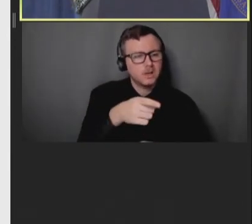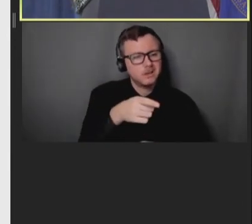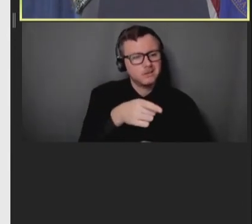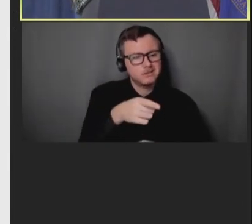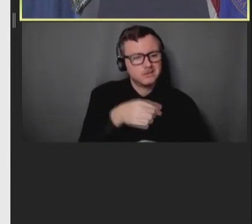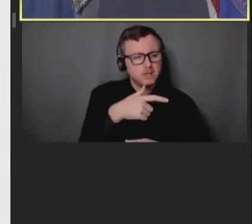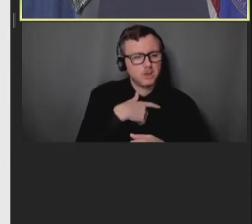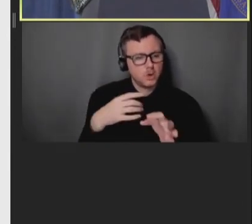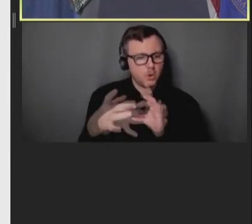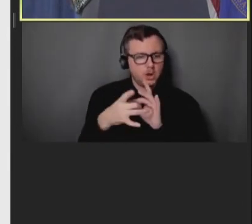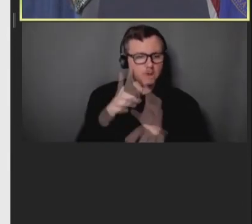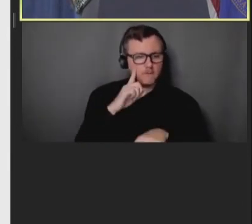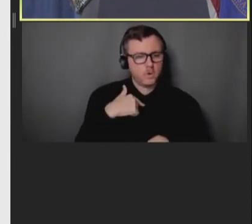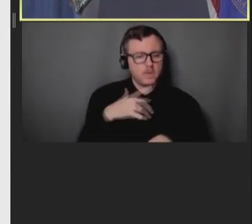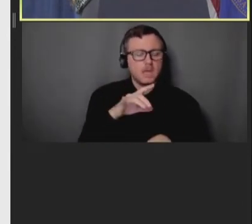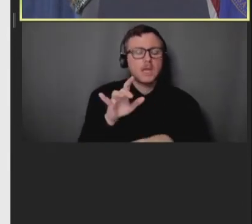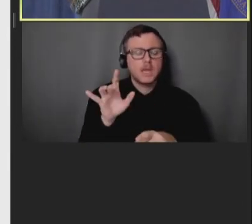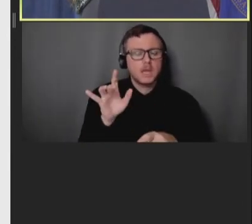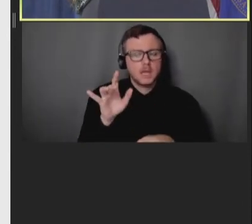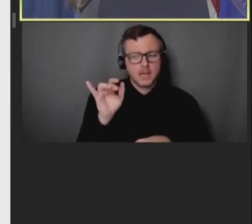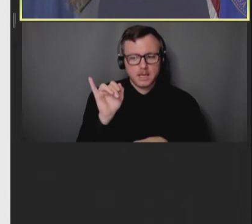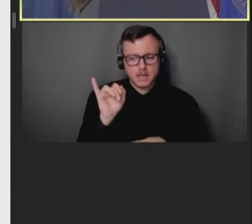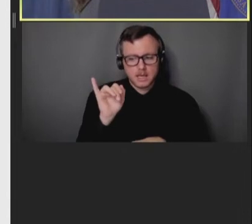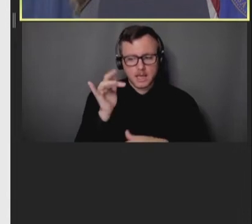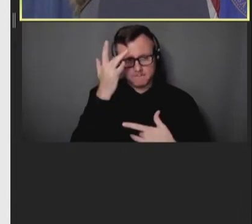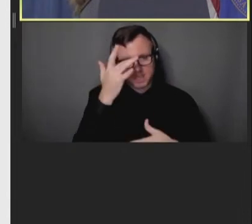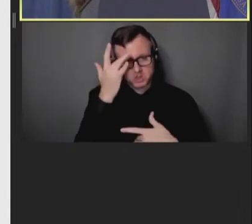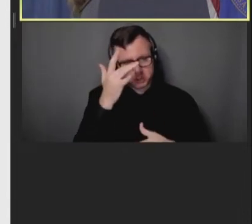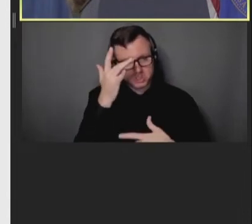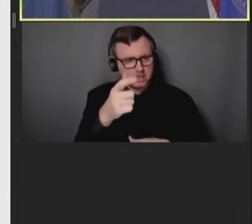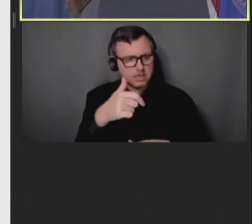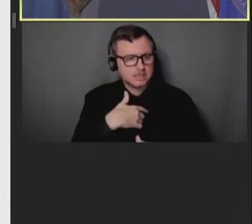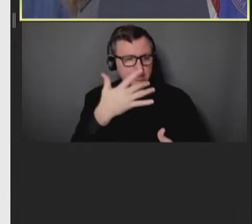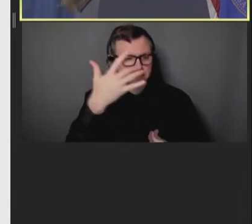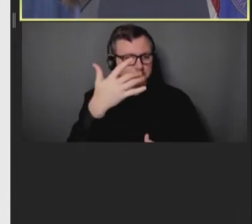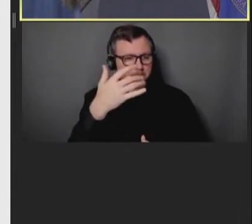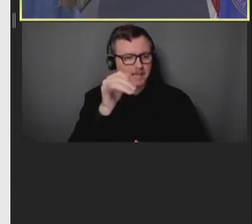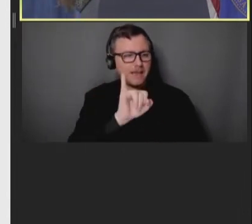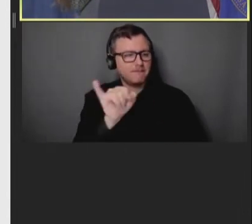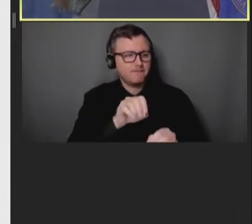And in December of 2020, we were headed to that vacation, which was the first one we'd taken in